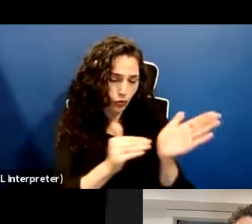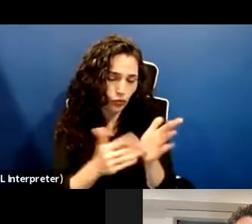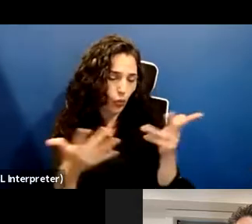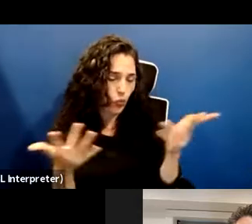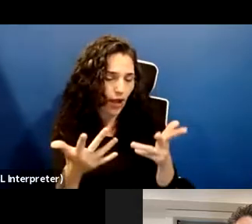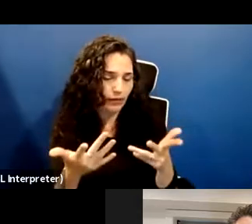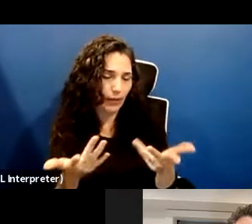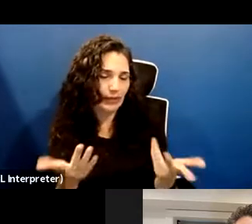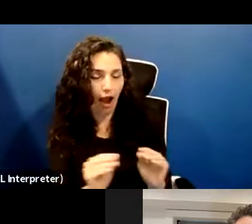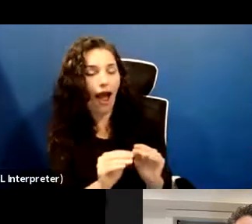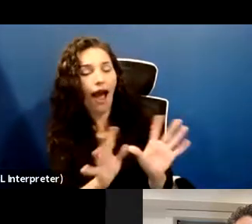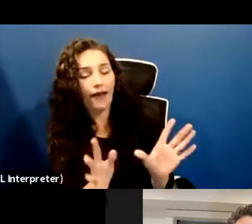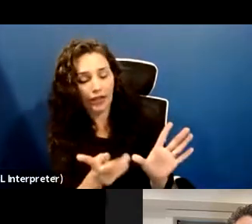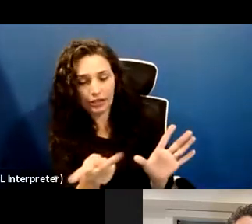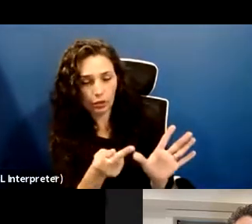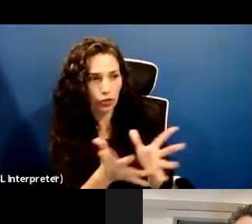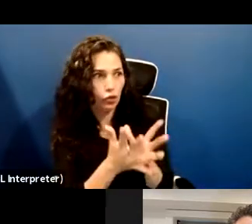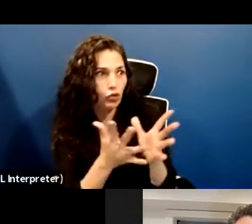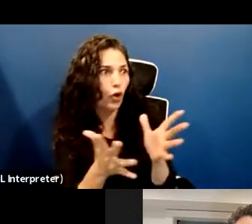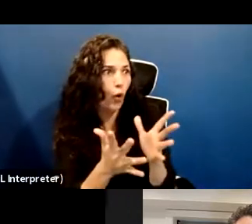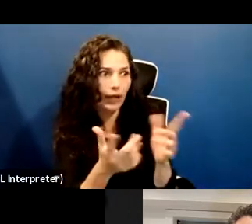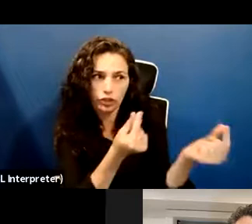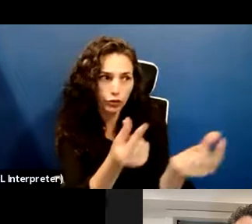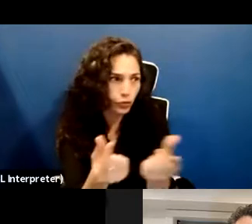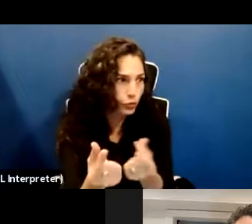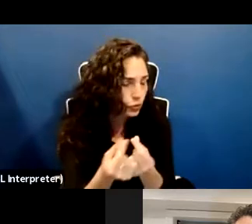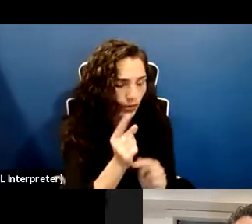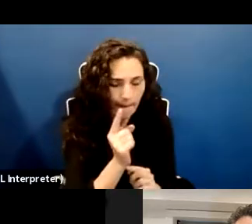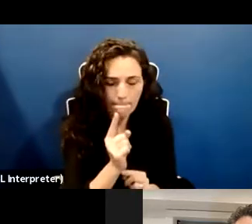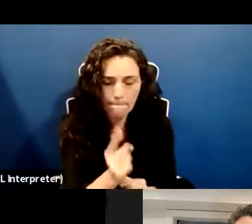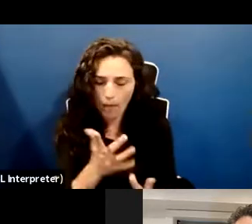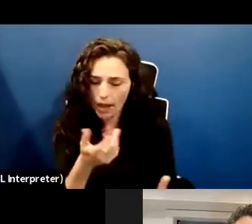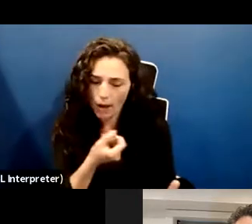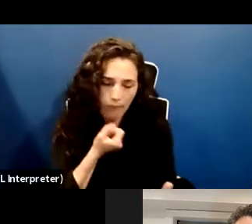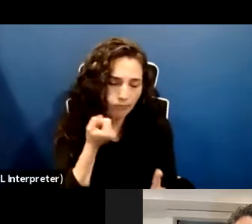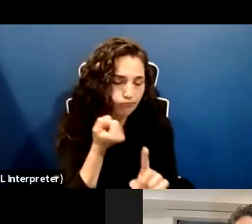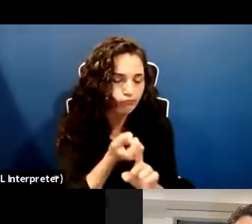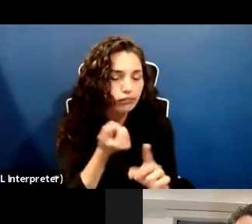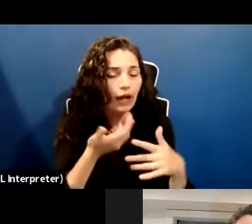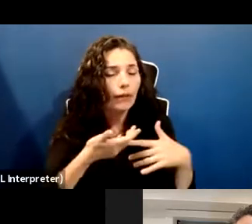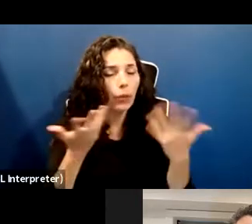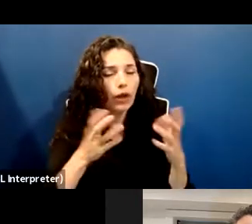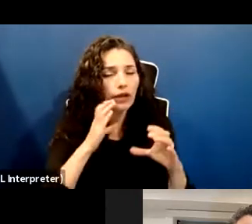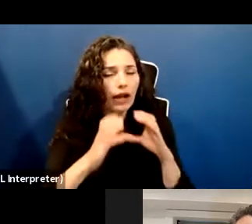obviously, had so much to deal with in that moment. What were the conversations like about,